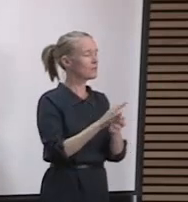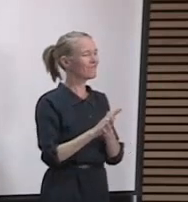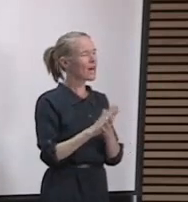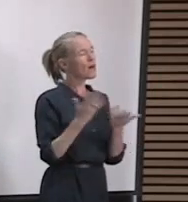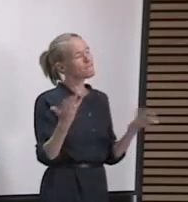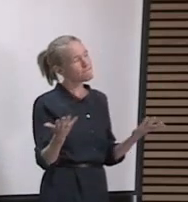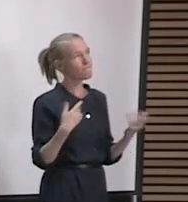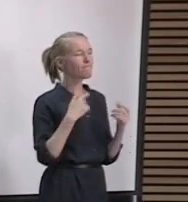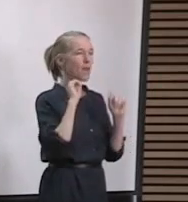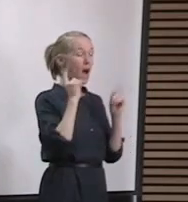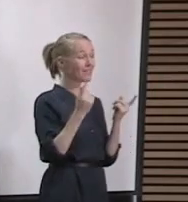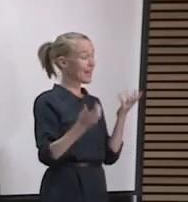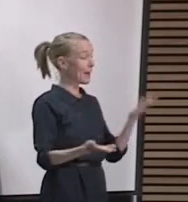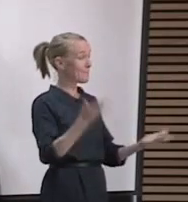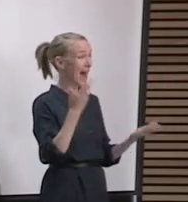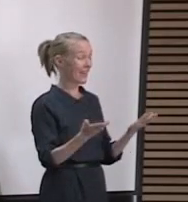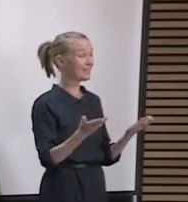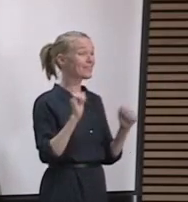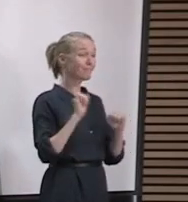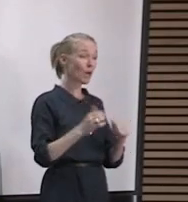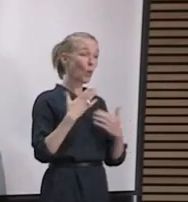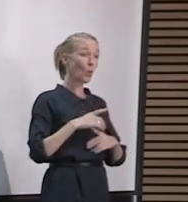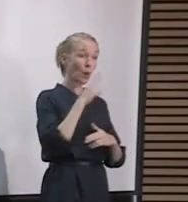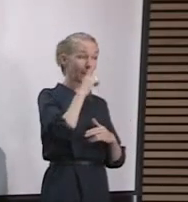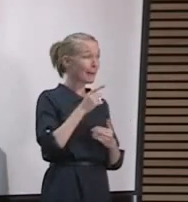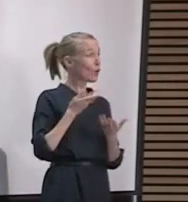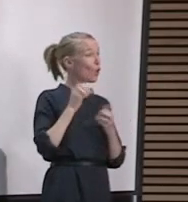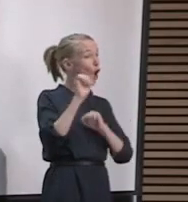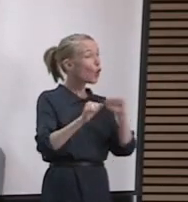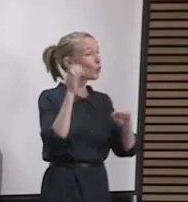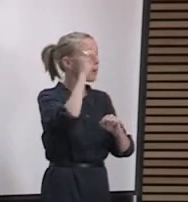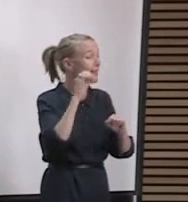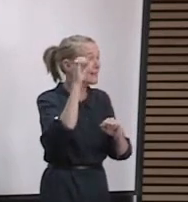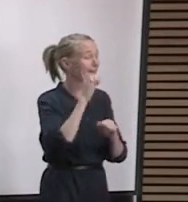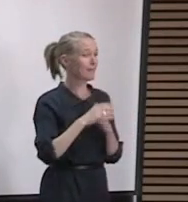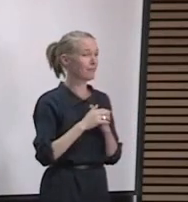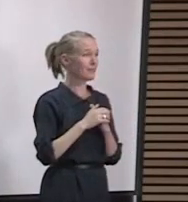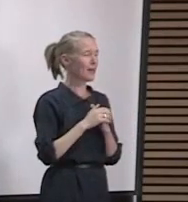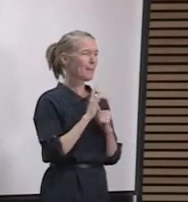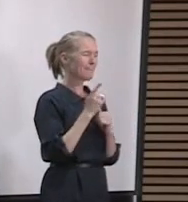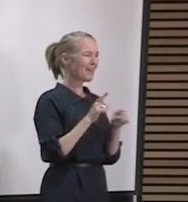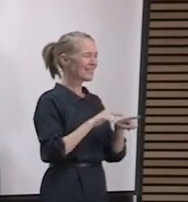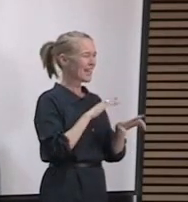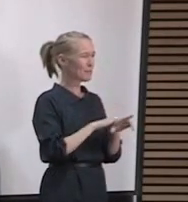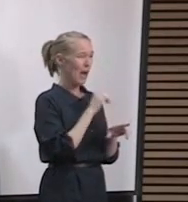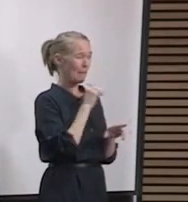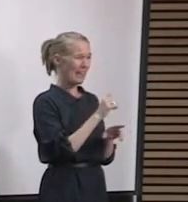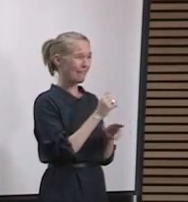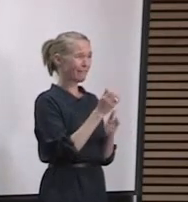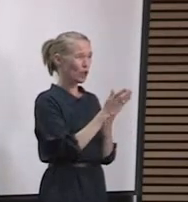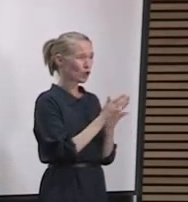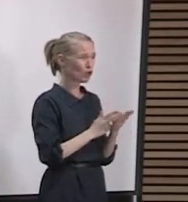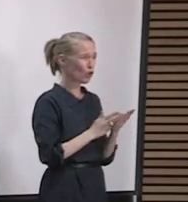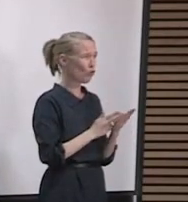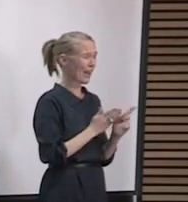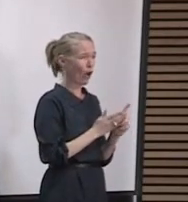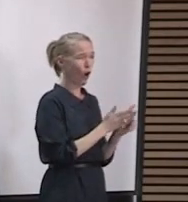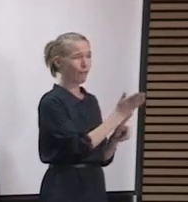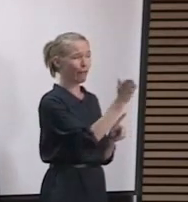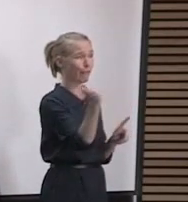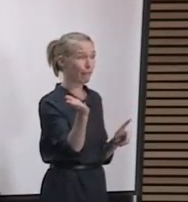online. I know that they try